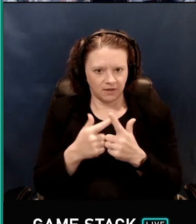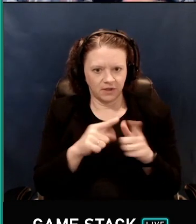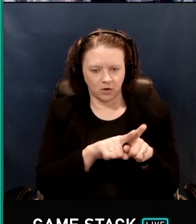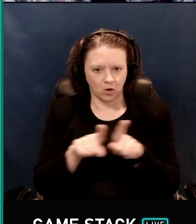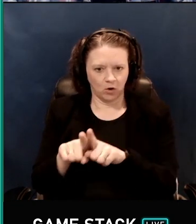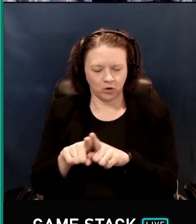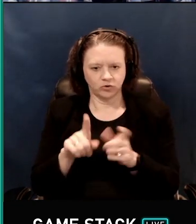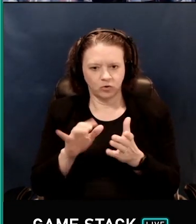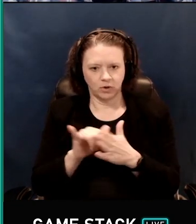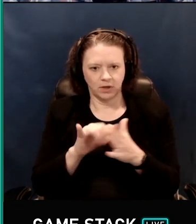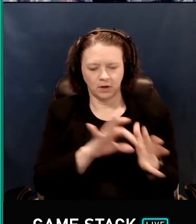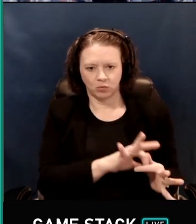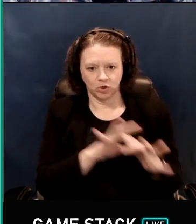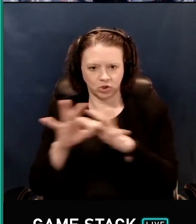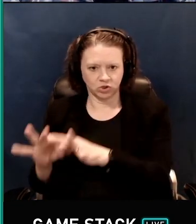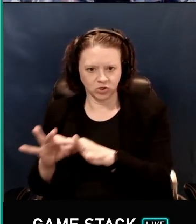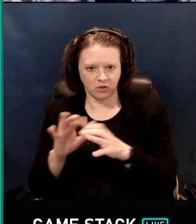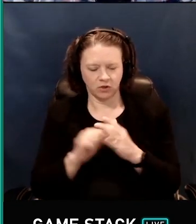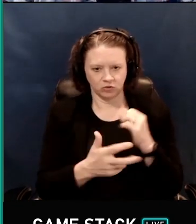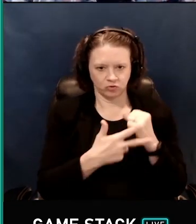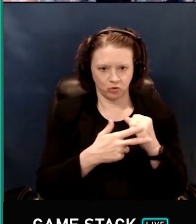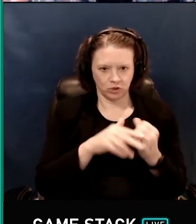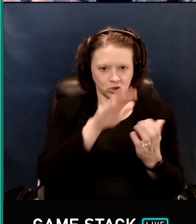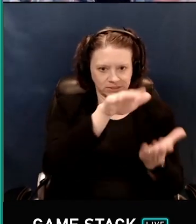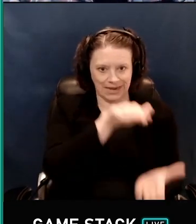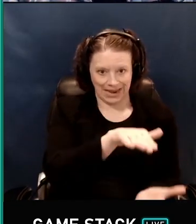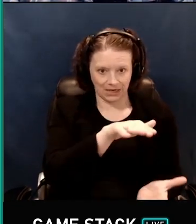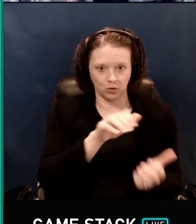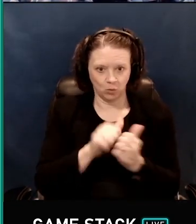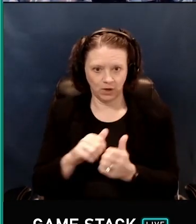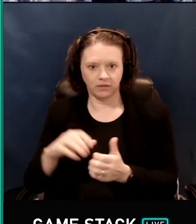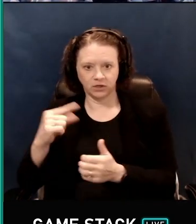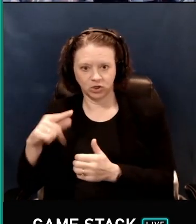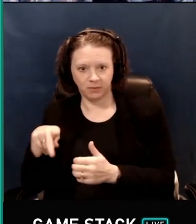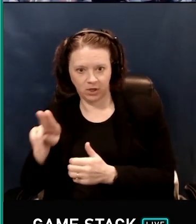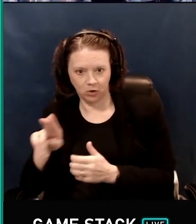GPU in a very, very efficient way. And that helps us maximize NVMe